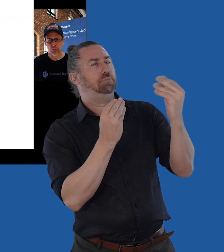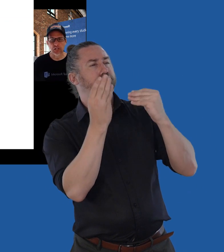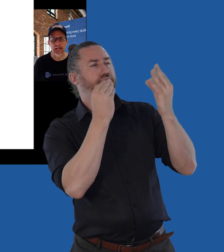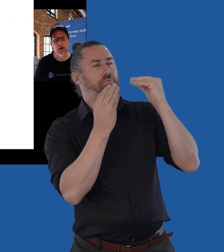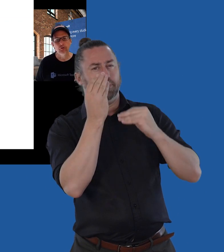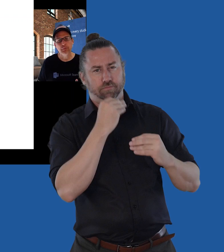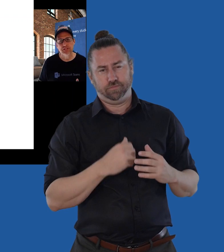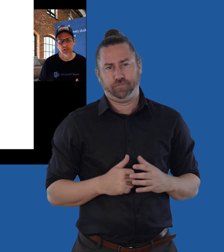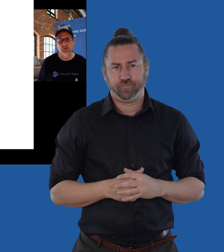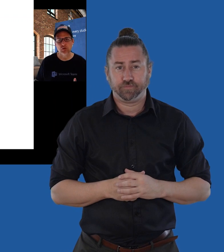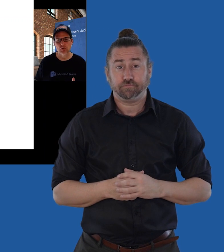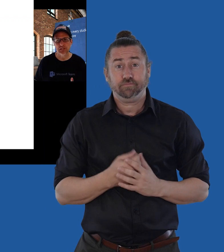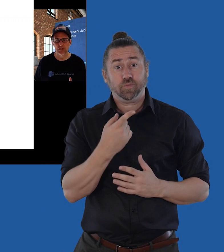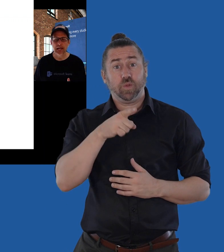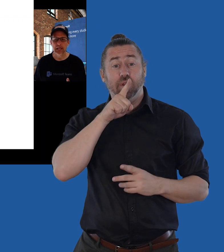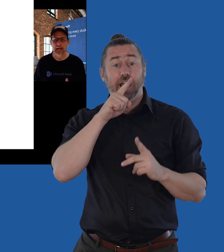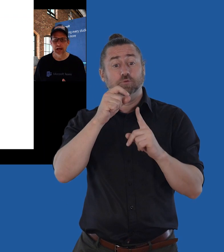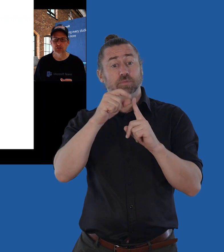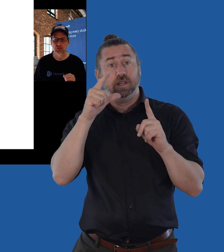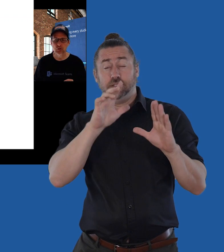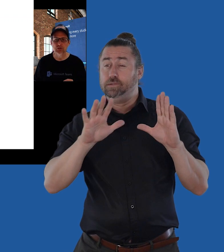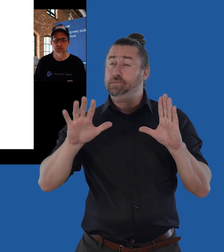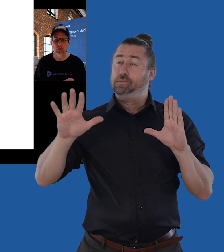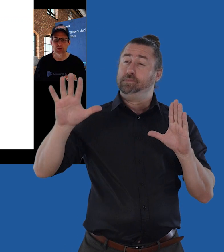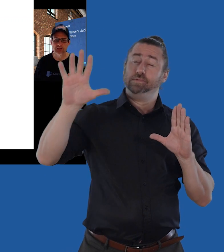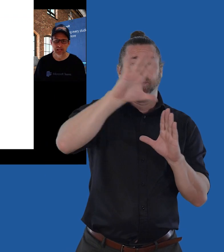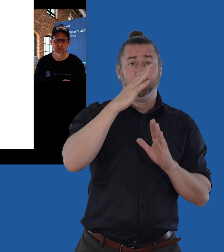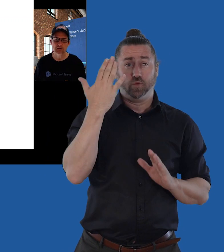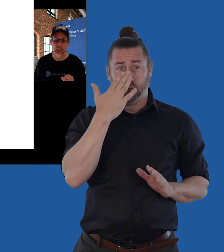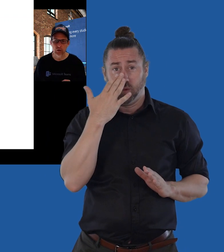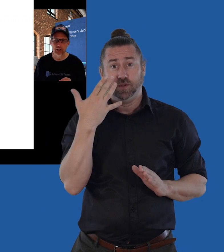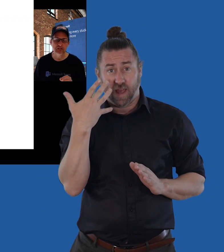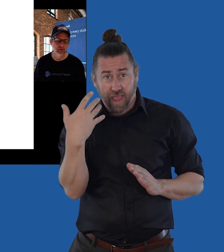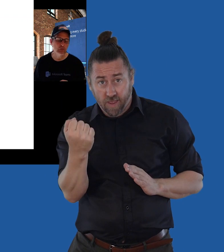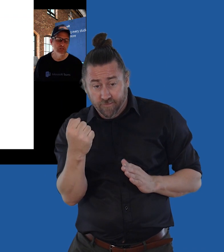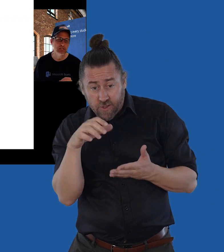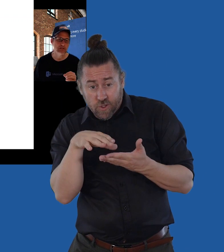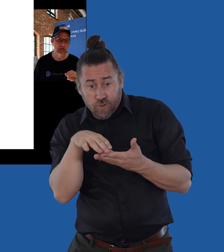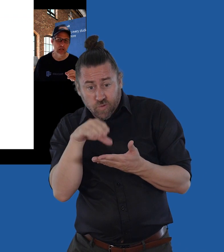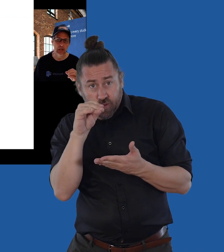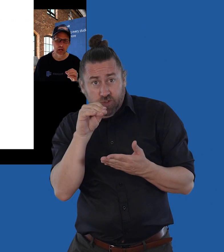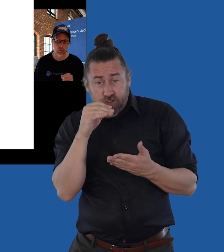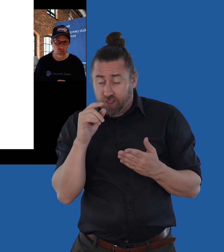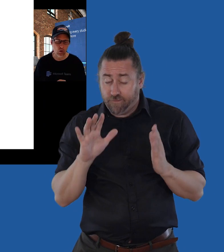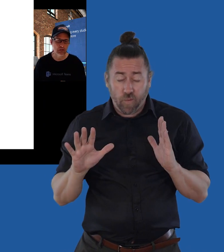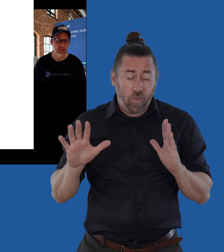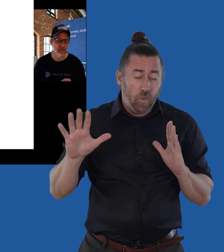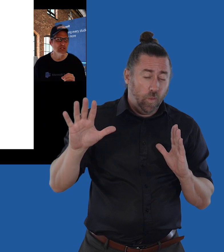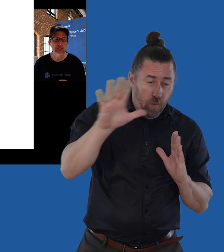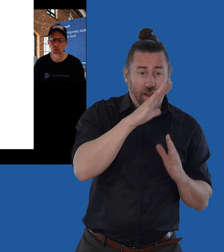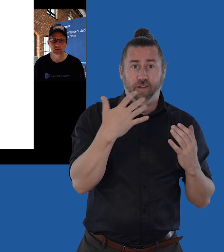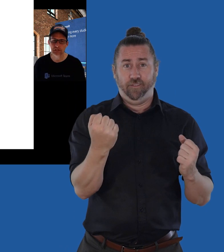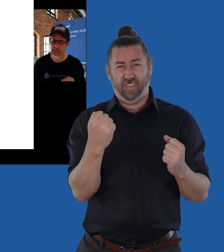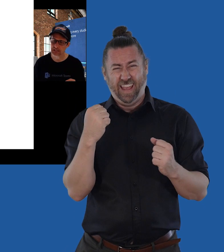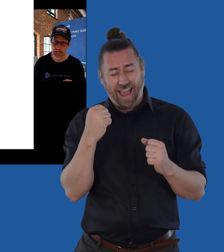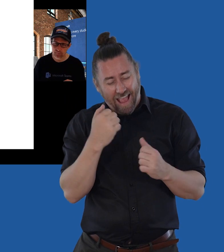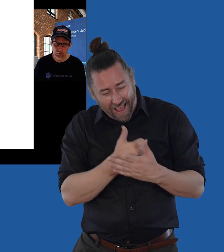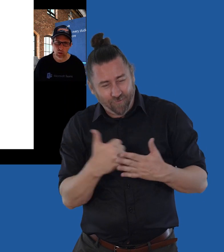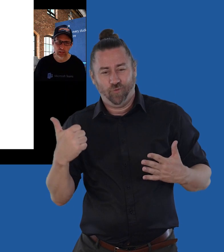Virtually 100% of schools in Australia have students with identified learning difficulties enrolled. So, this is all of us, it's everyone.